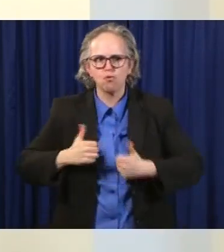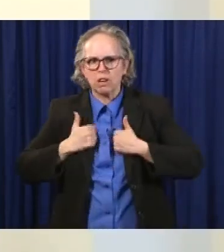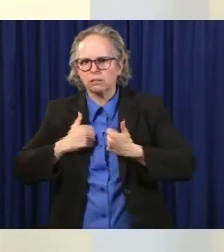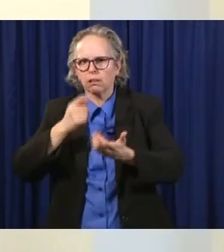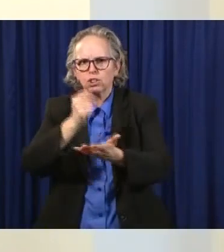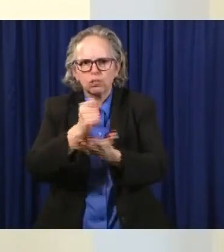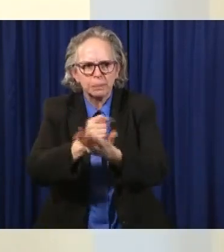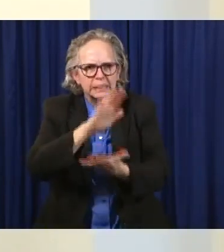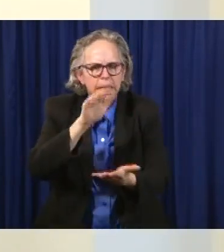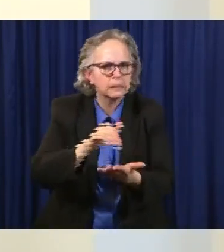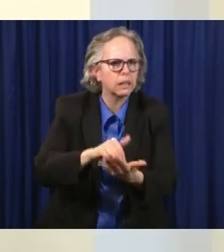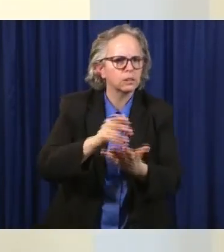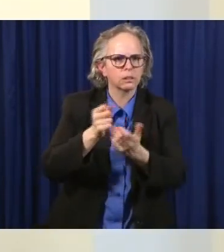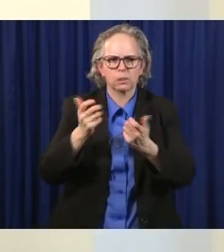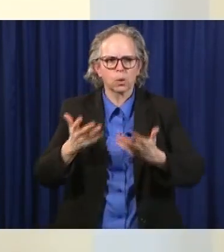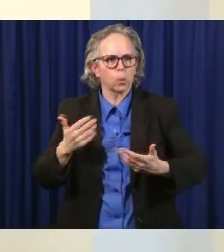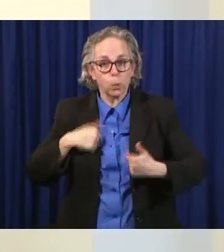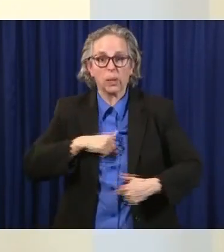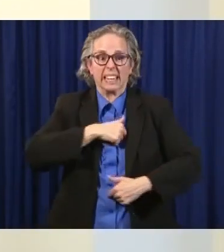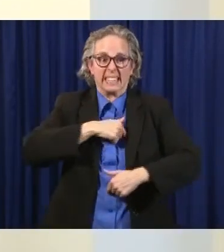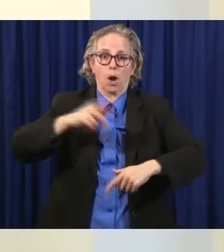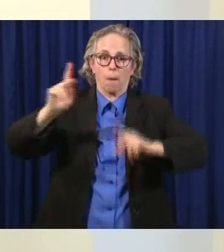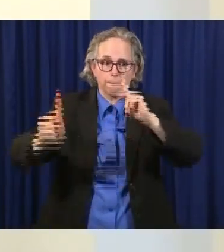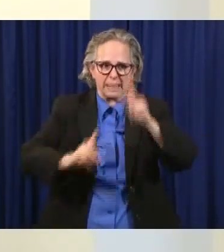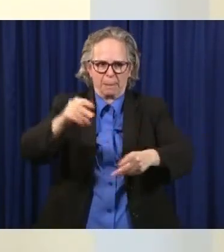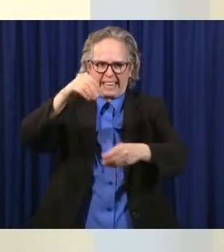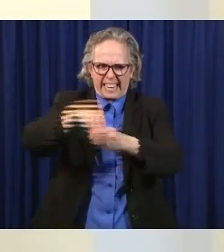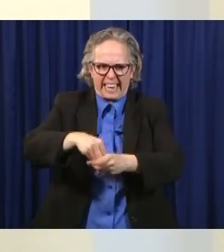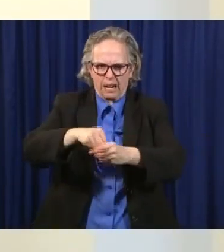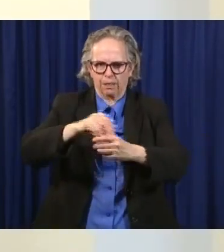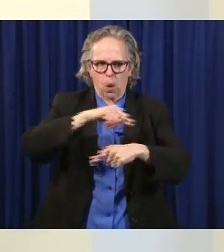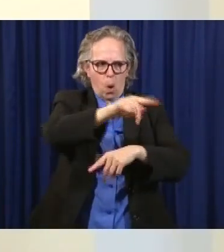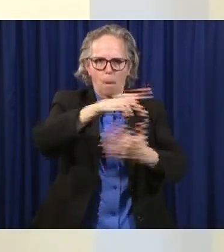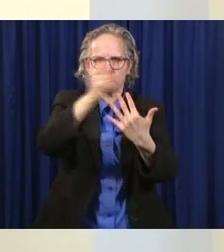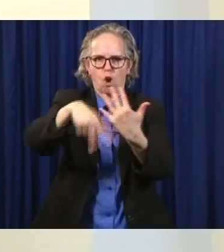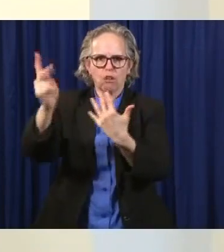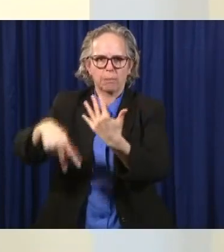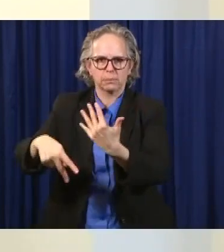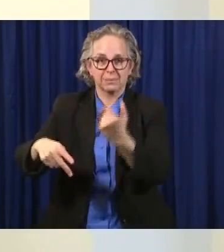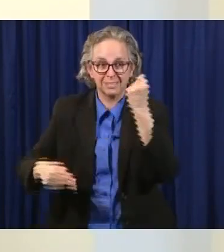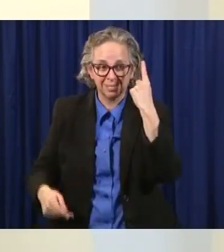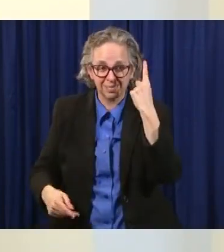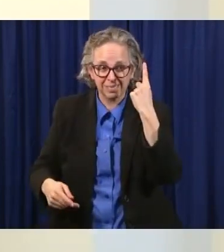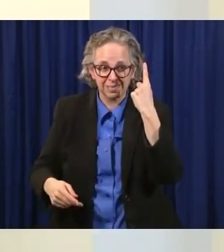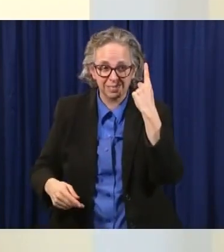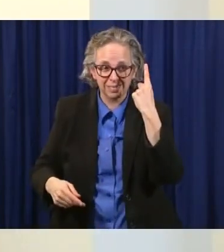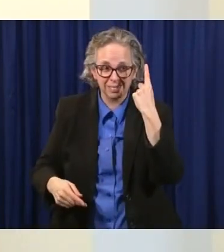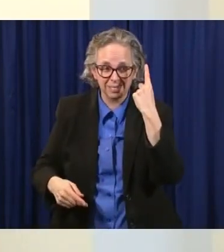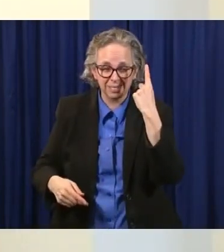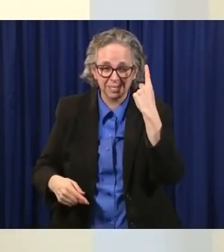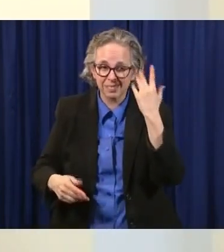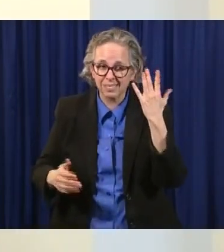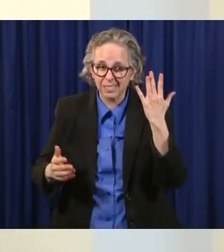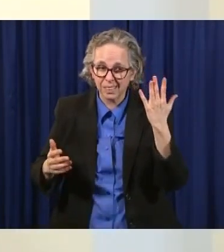WE ARE THE CAREGIVERS IN THE NURSING HOME AND IN A RESIDENTIAL TREATMENT PROGRAM AND WE ARE THE PEOPLE IN THOSE PROGRAMS. IT'S US.